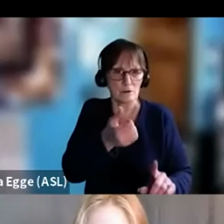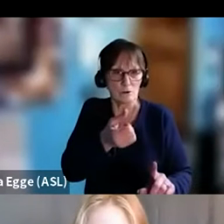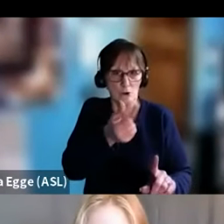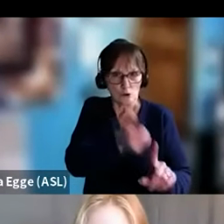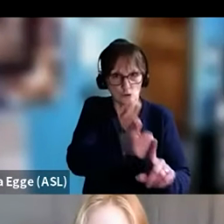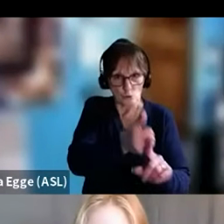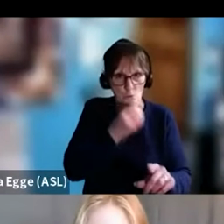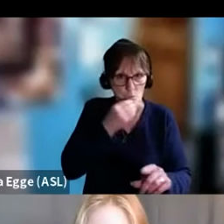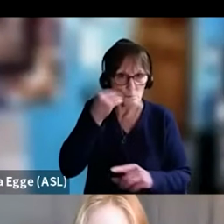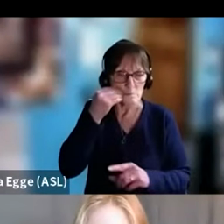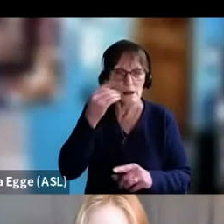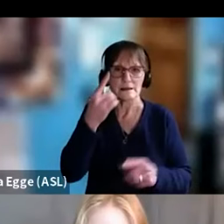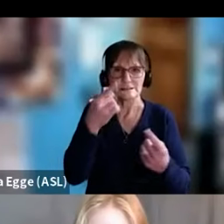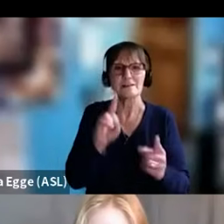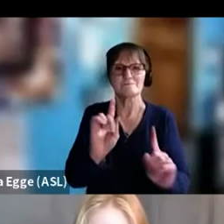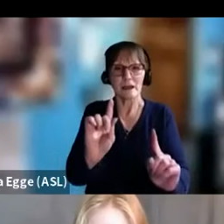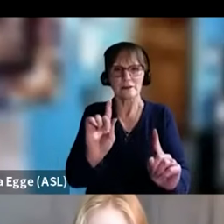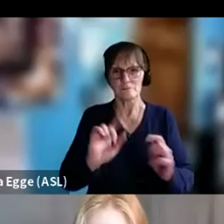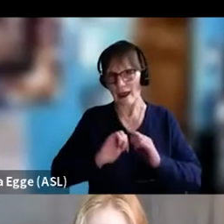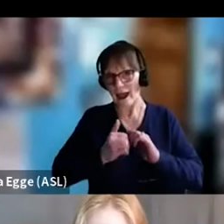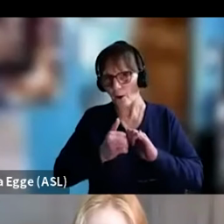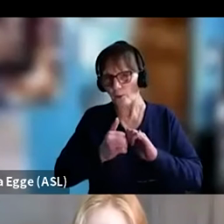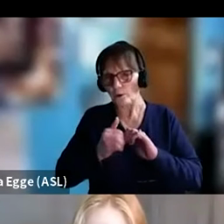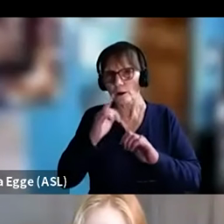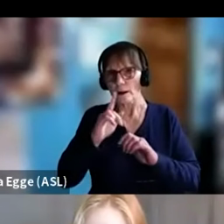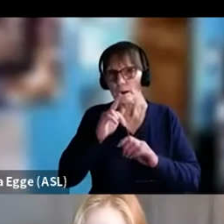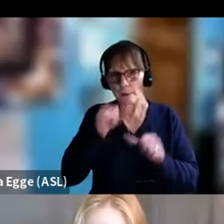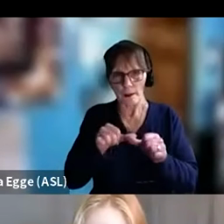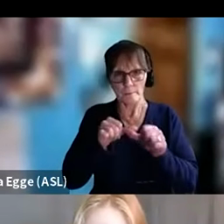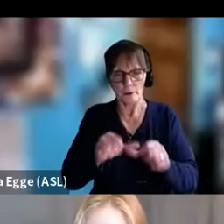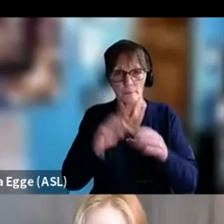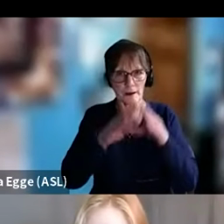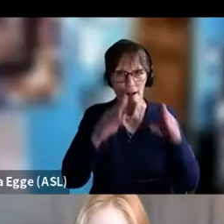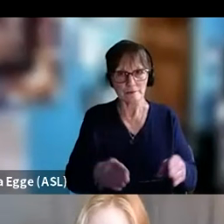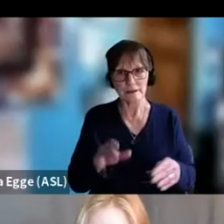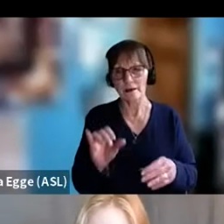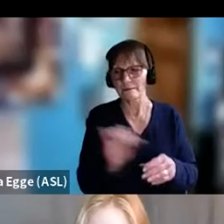and it is actually very effective in permanent supportive housing just like it is in anywhere.